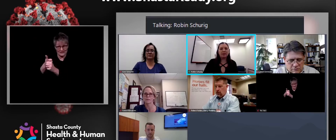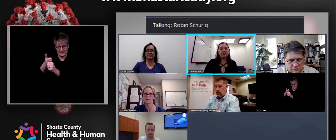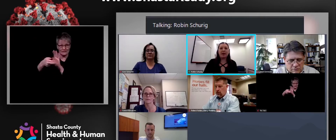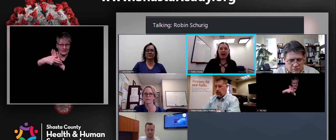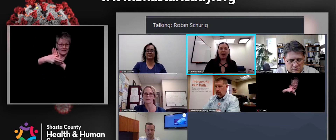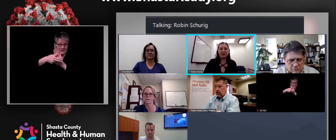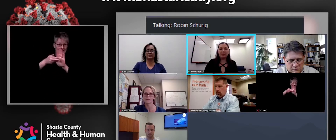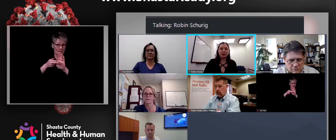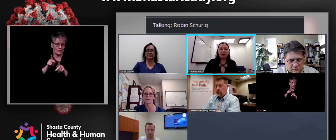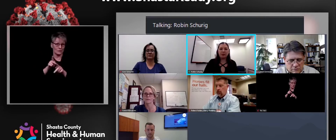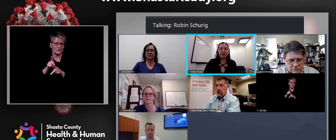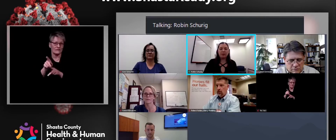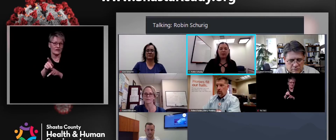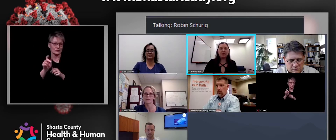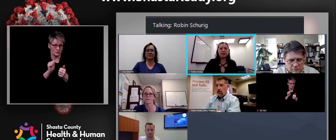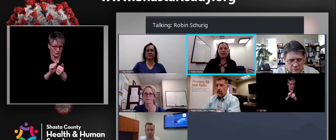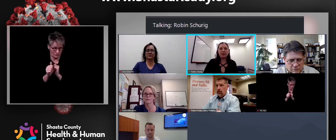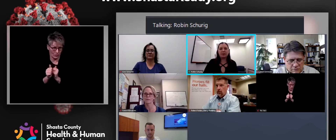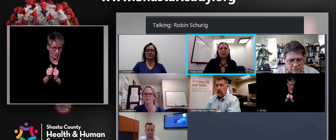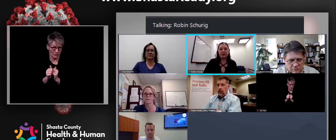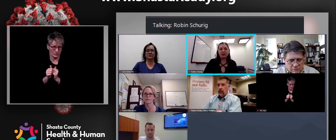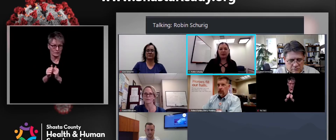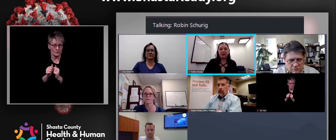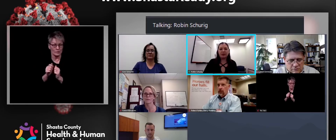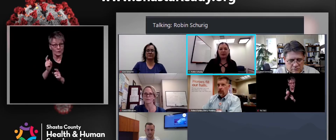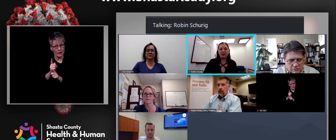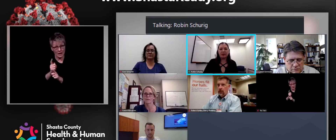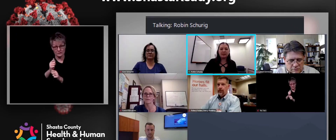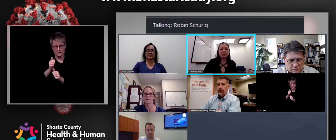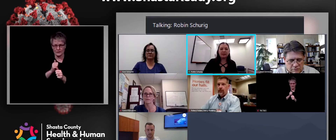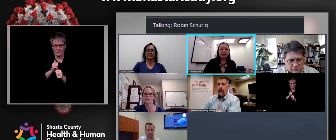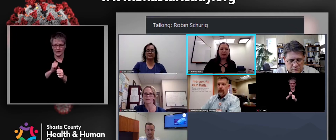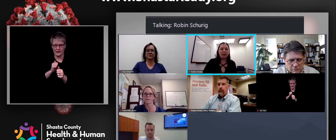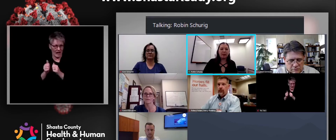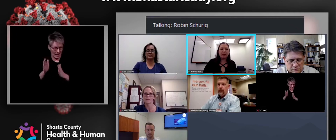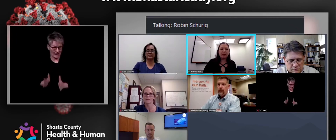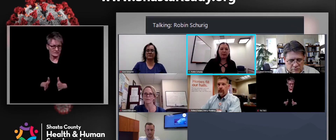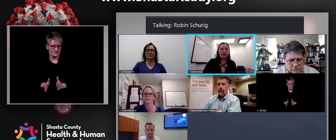place for the athletes or the performers, the professional sports guidance still applies,